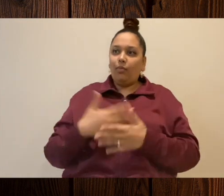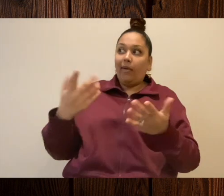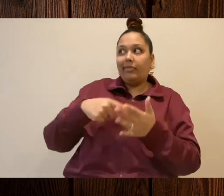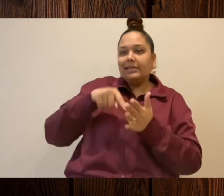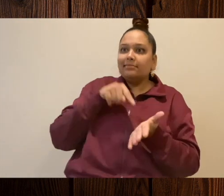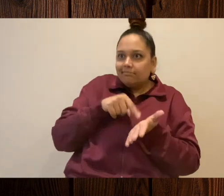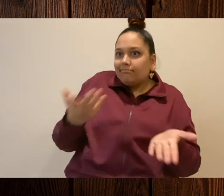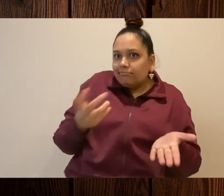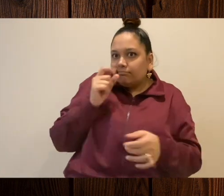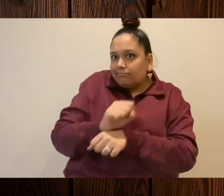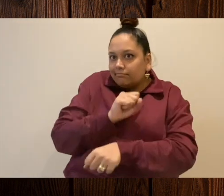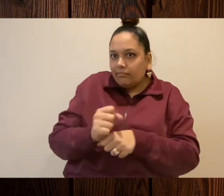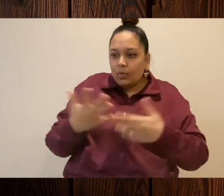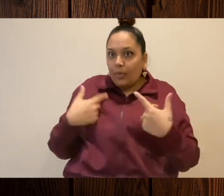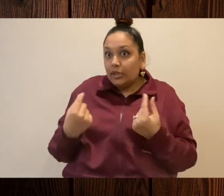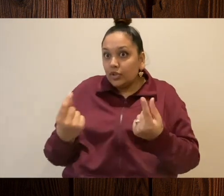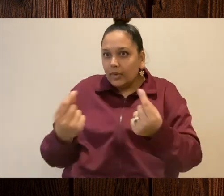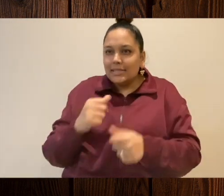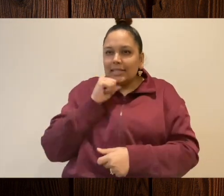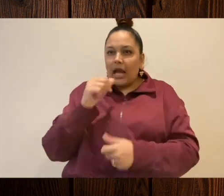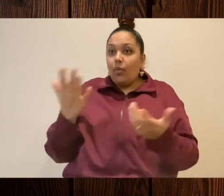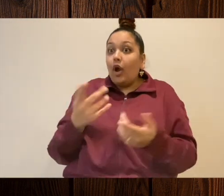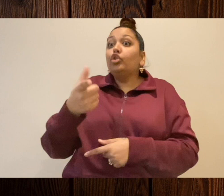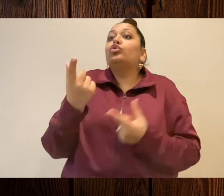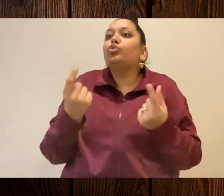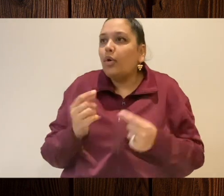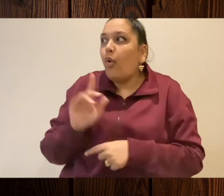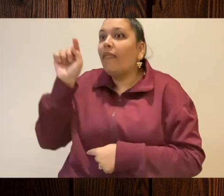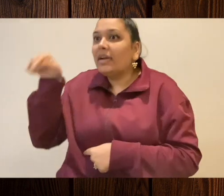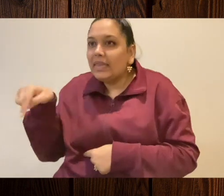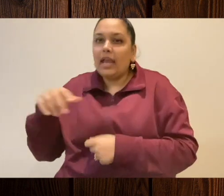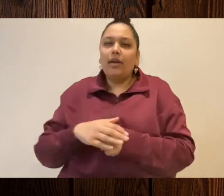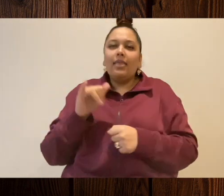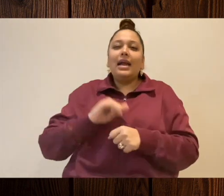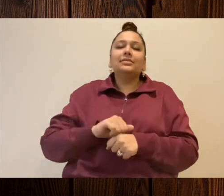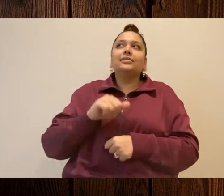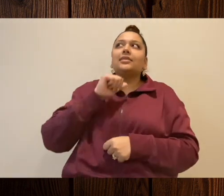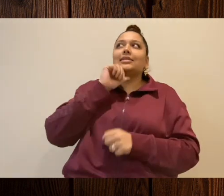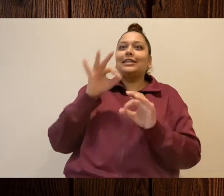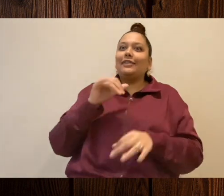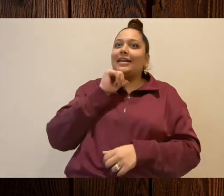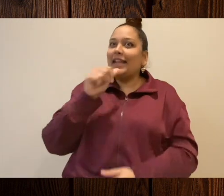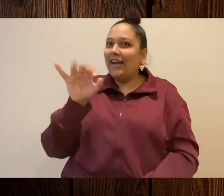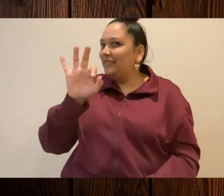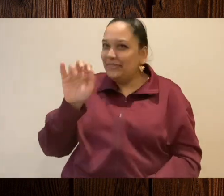like two parts. I found folk, or I was told what folk is, by